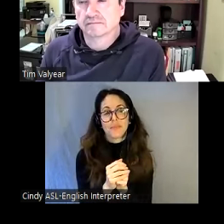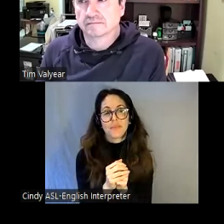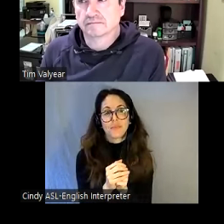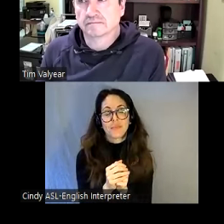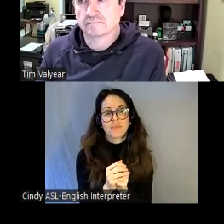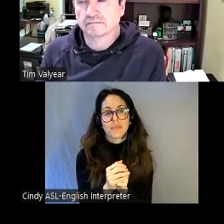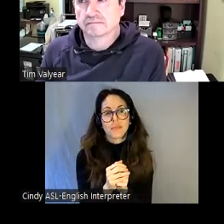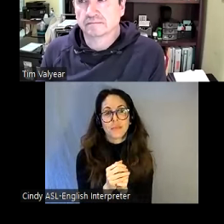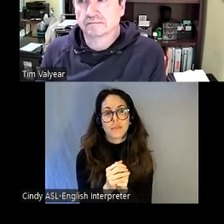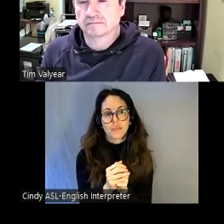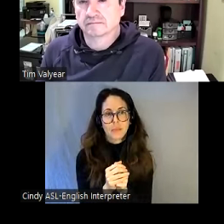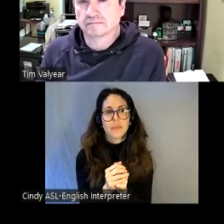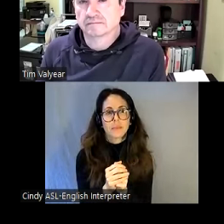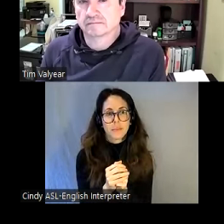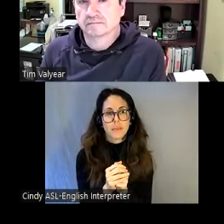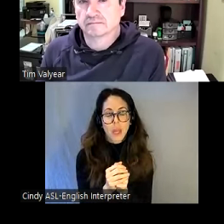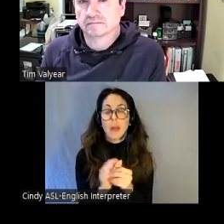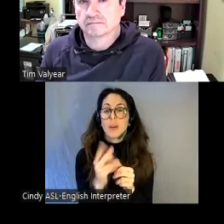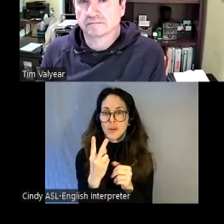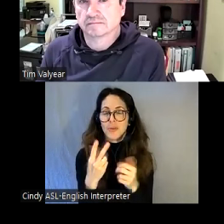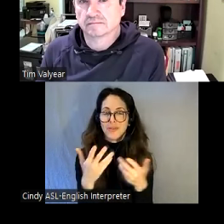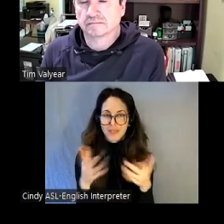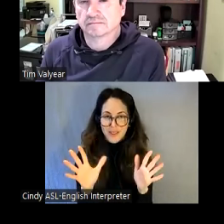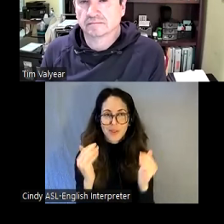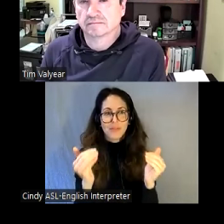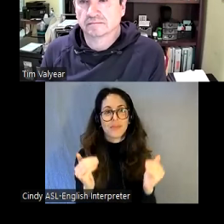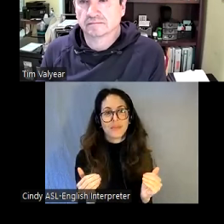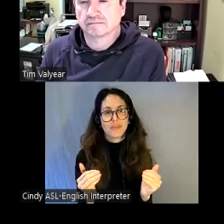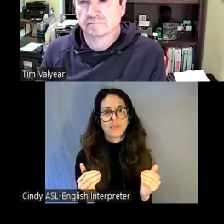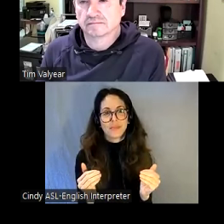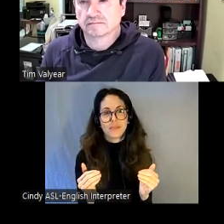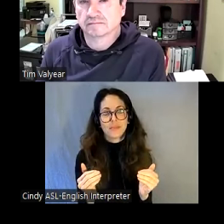So we have done the welcome and acknowledgment and brief